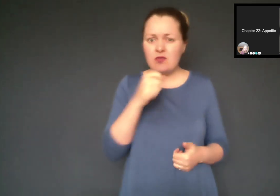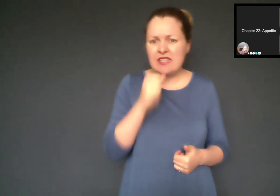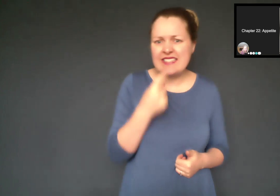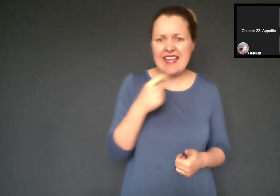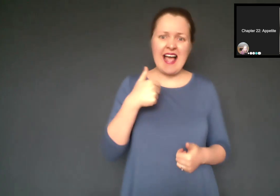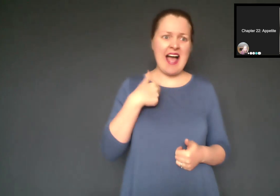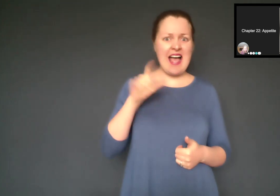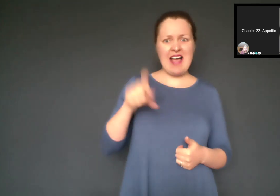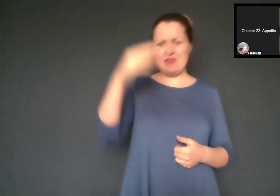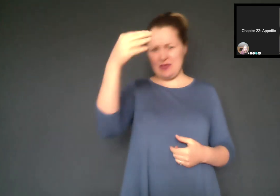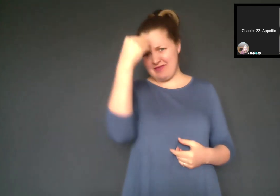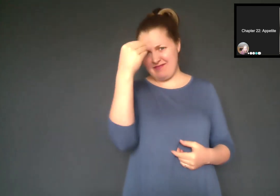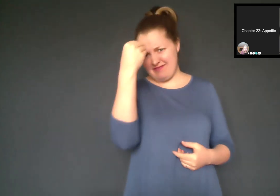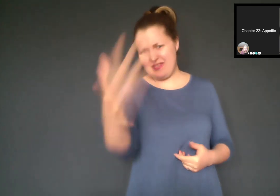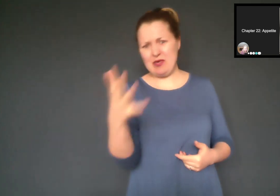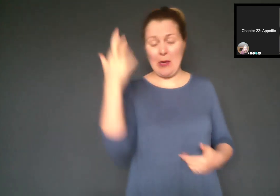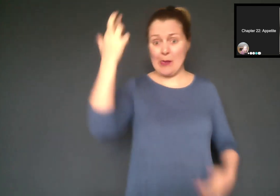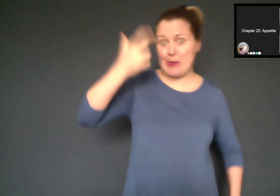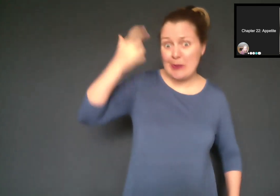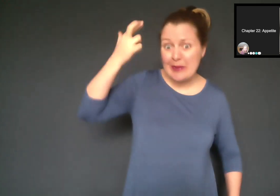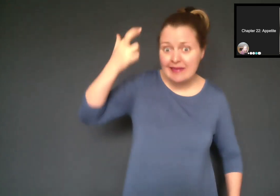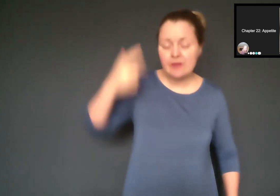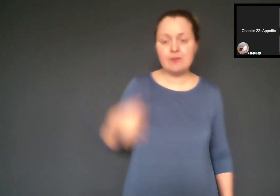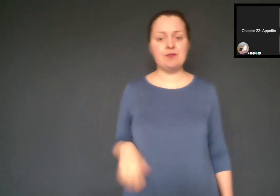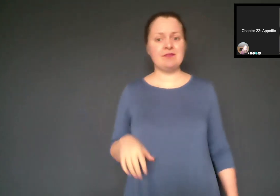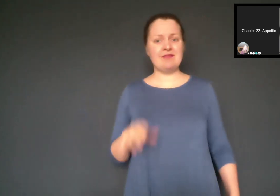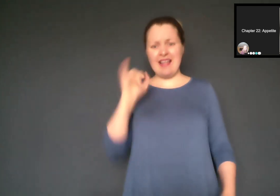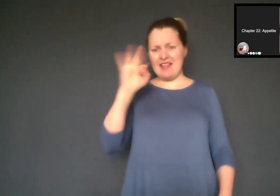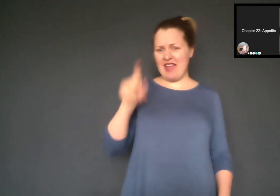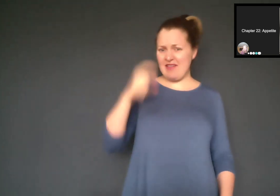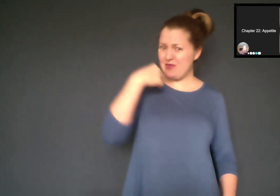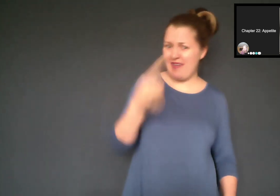if i have to do that all the fun goes out of it oh i wouldn't want that the